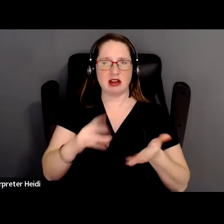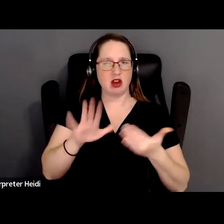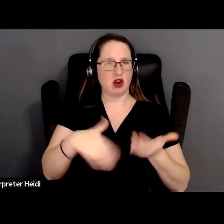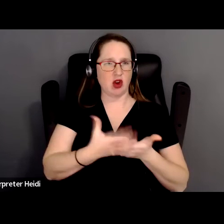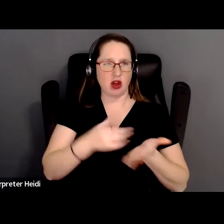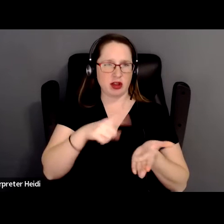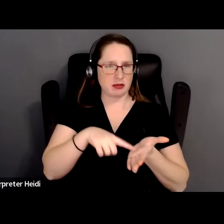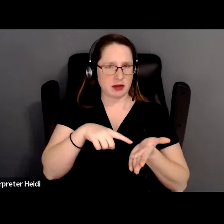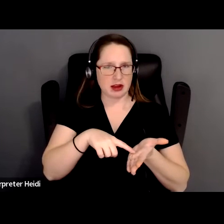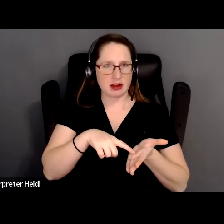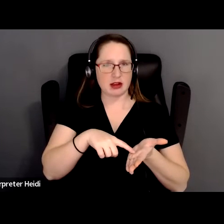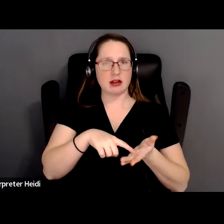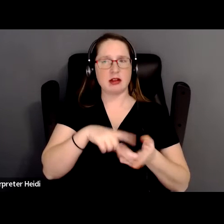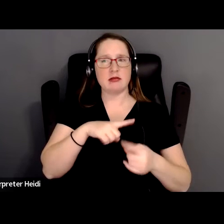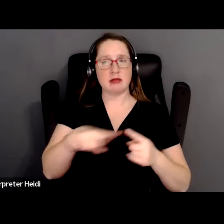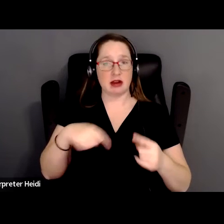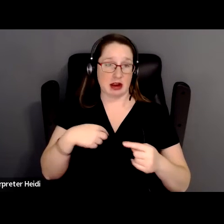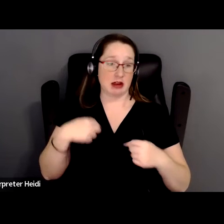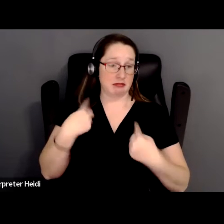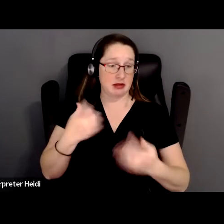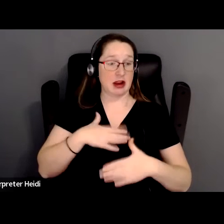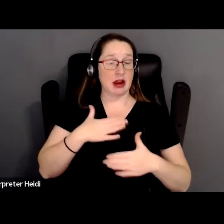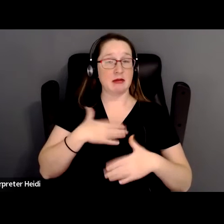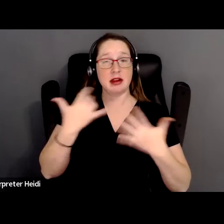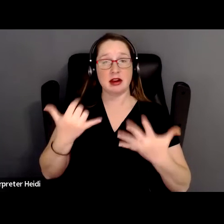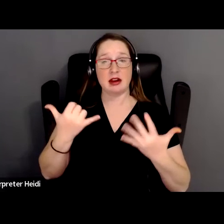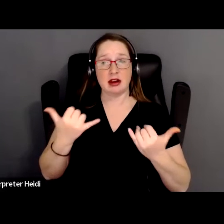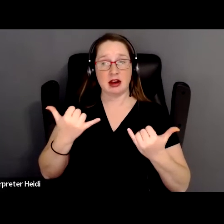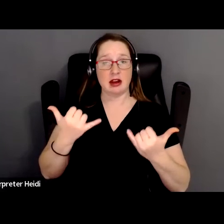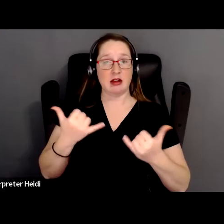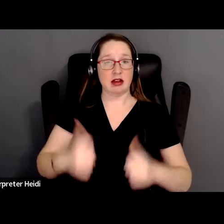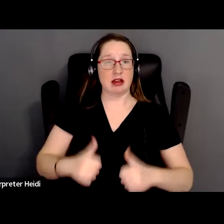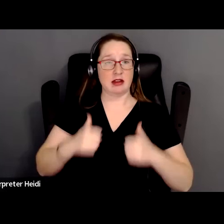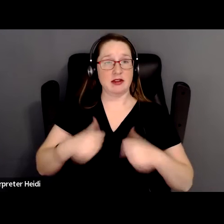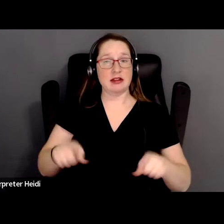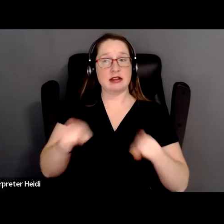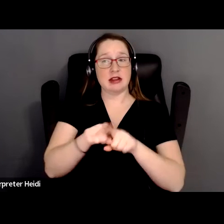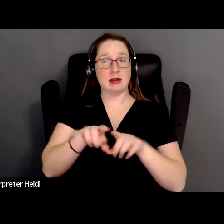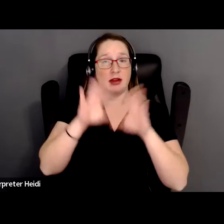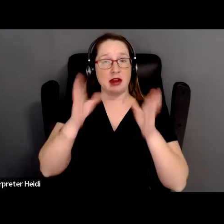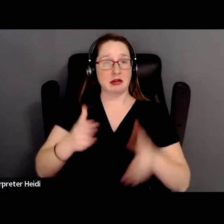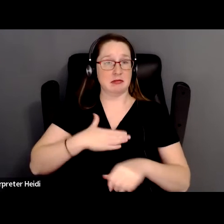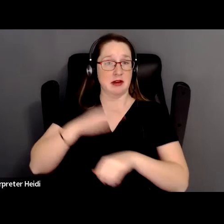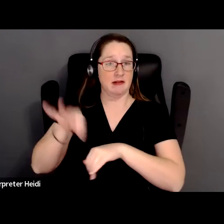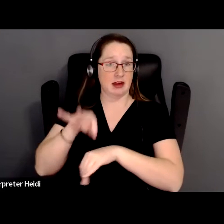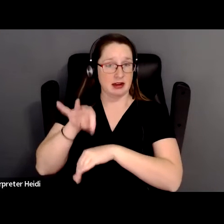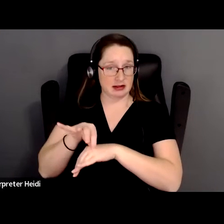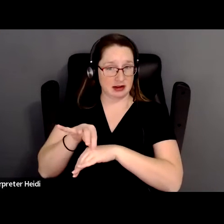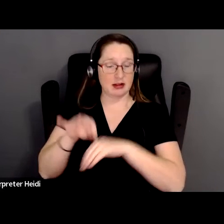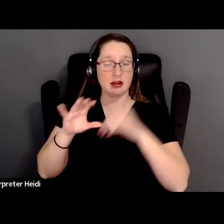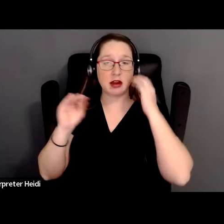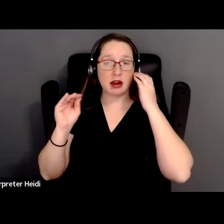But I am been very happy, and I now live in the same house with my fiancee, and there have